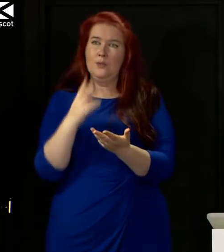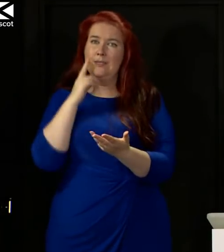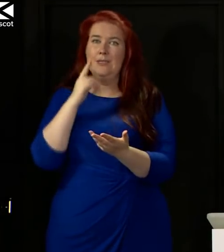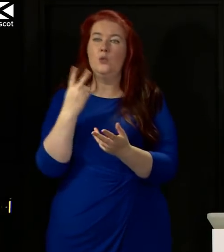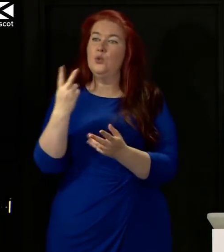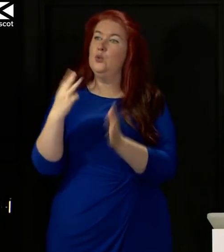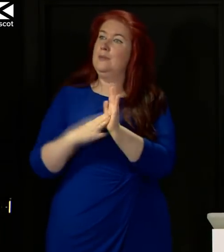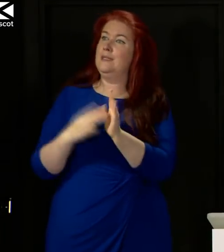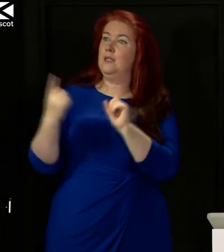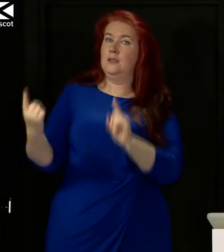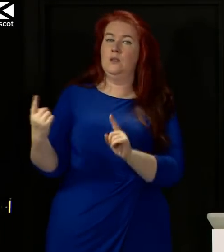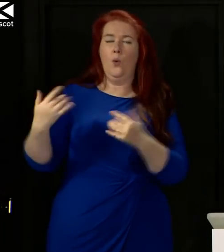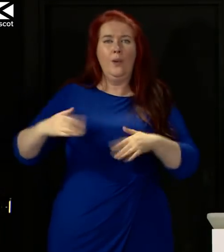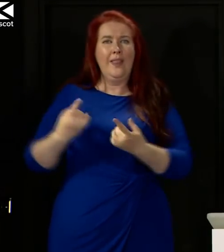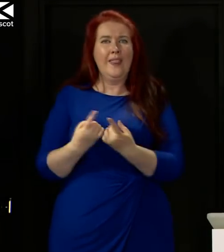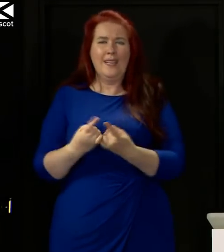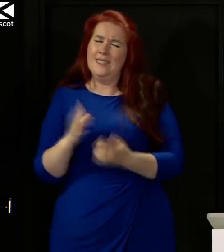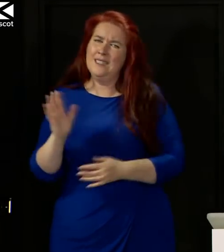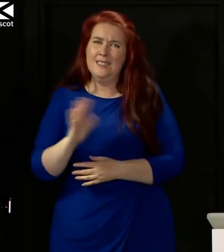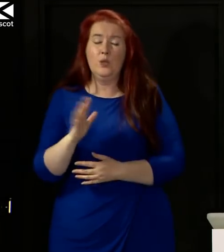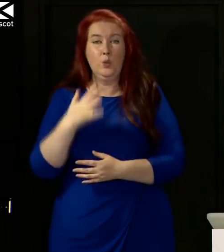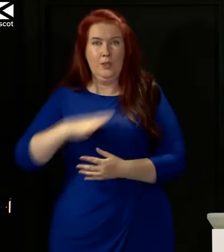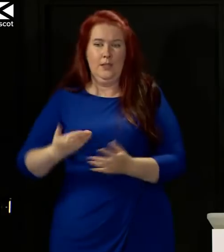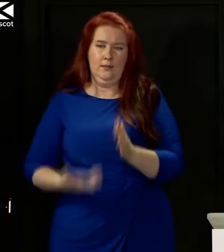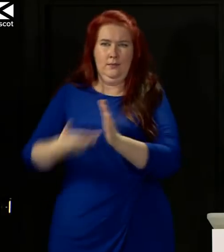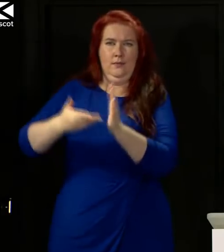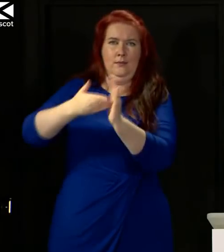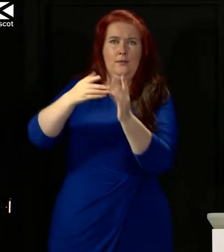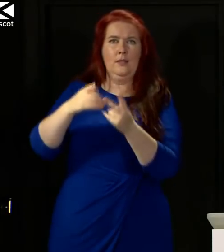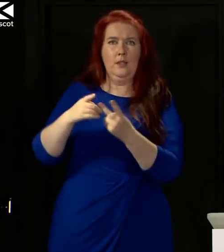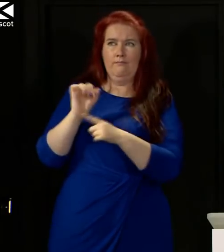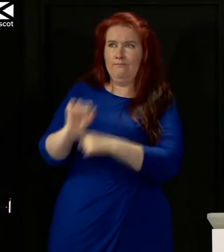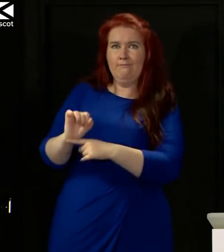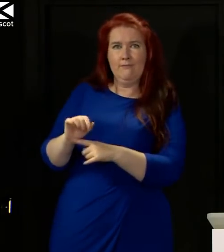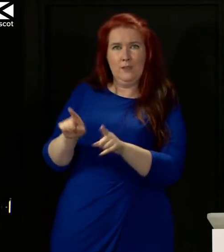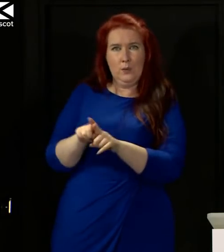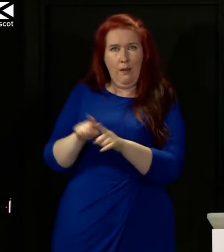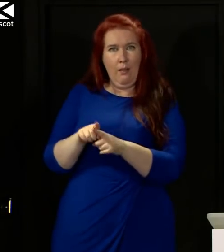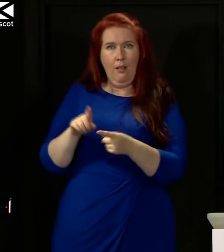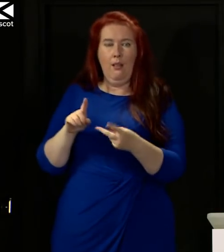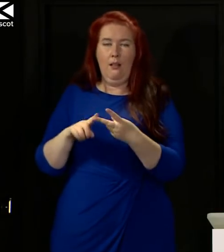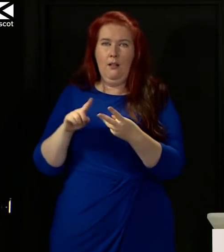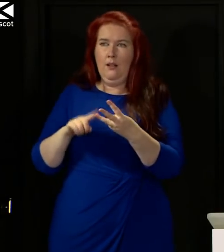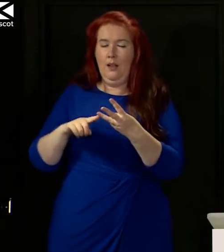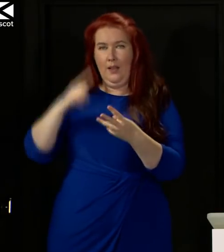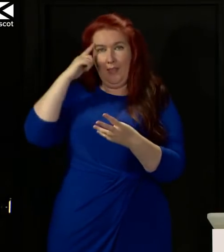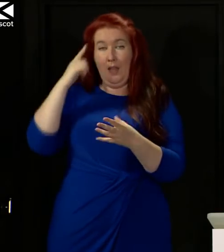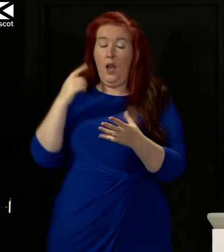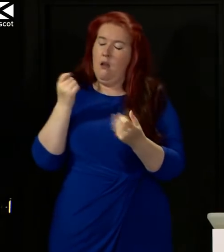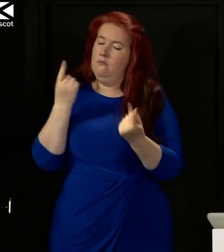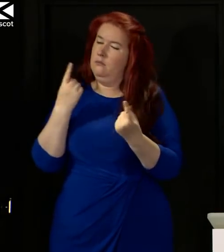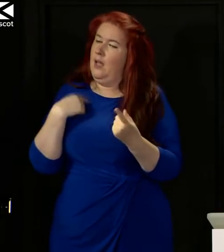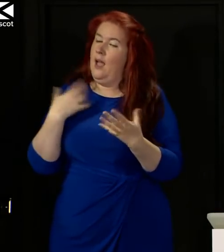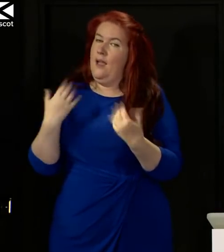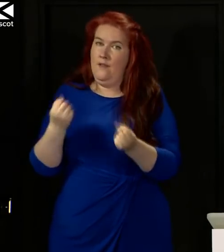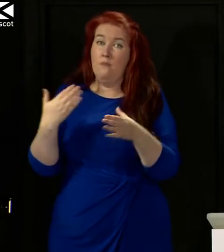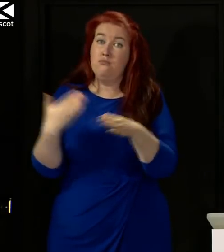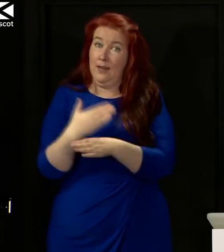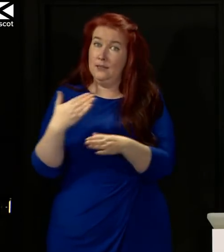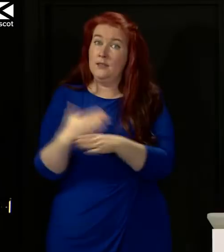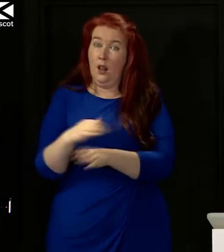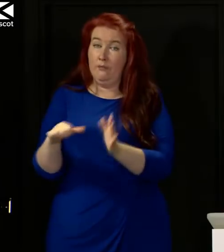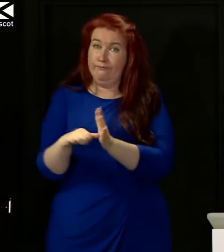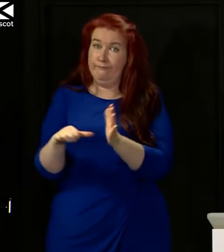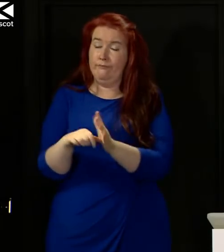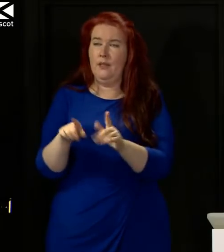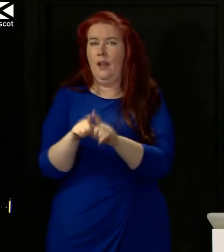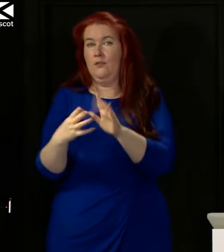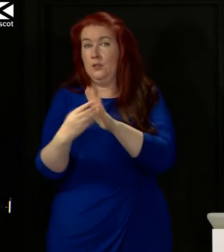when it comes to suppressing the virus, notwithstanding the practical difficulties it gives for businesses.